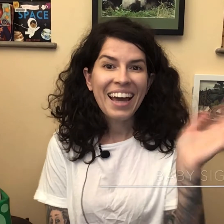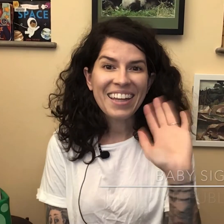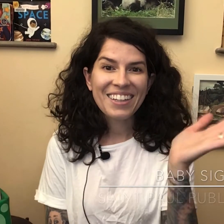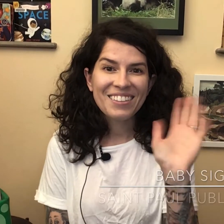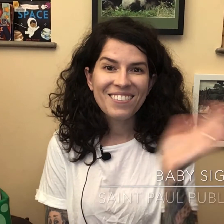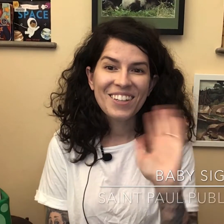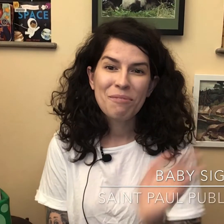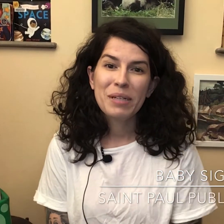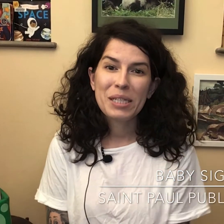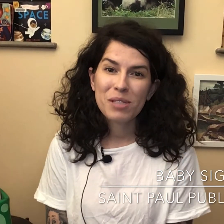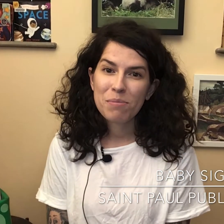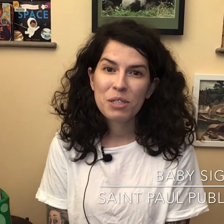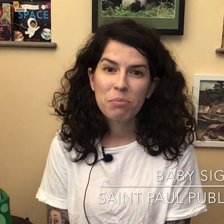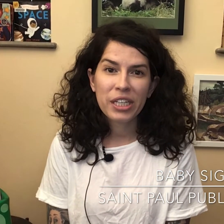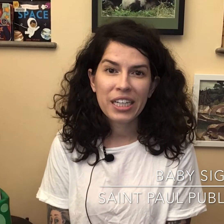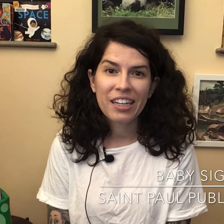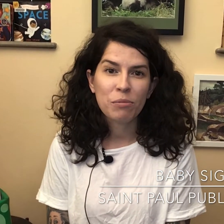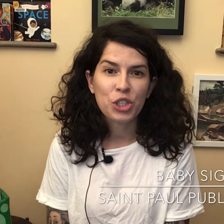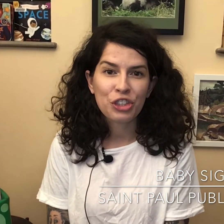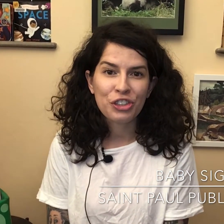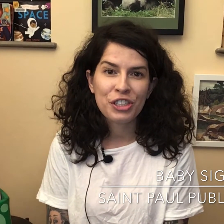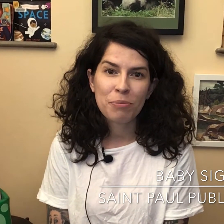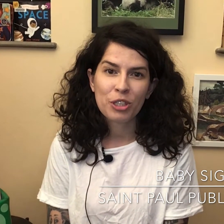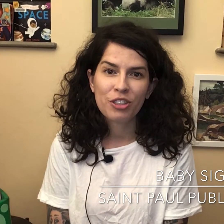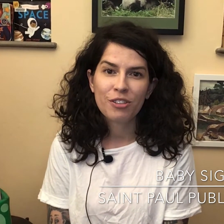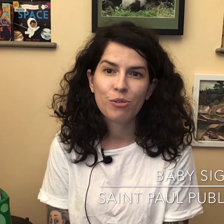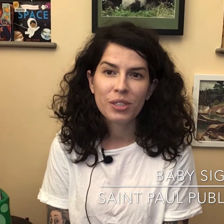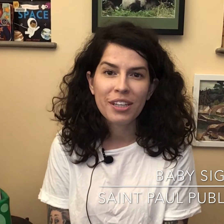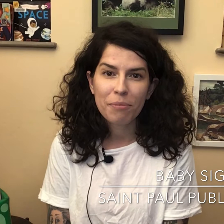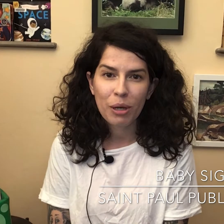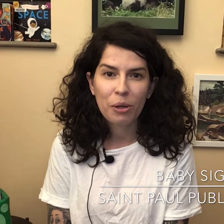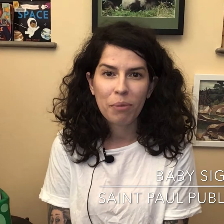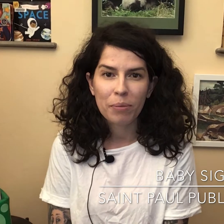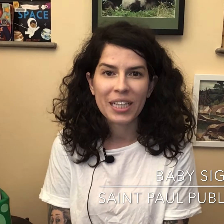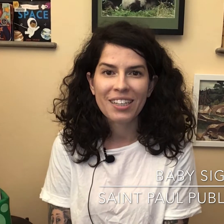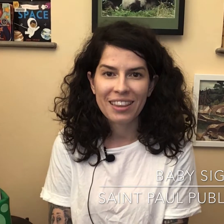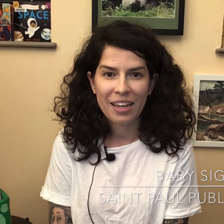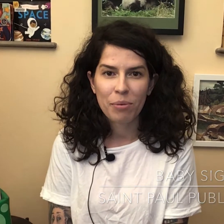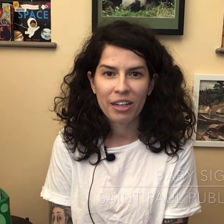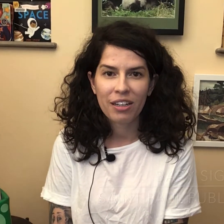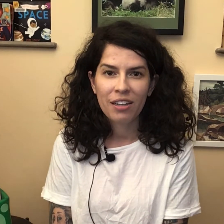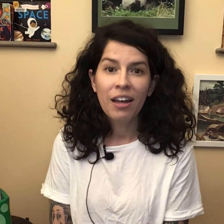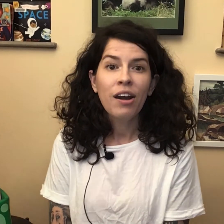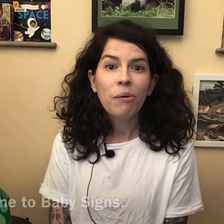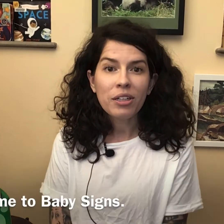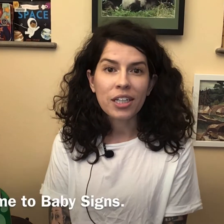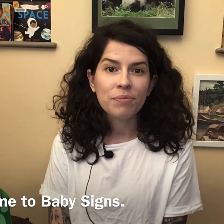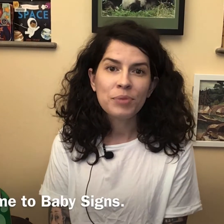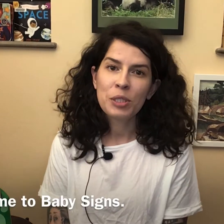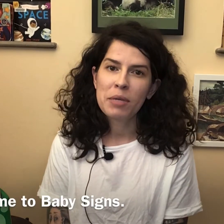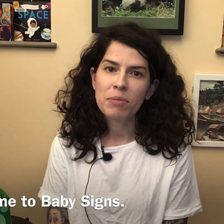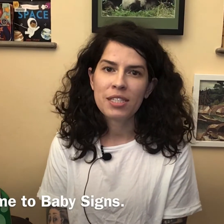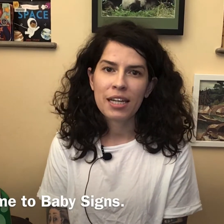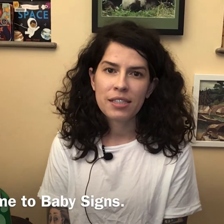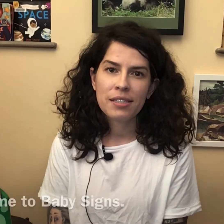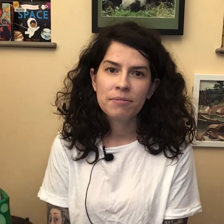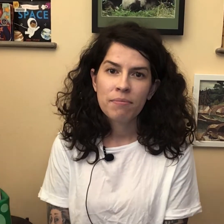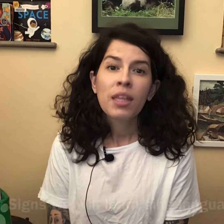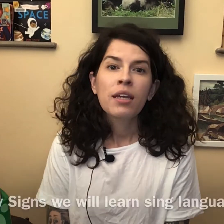Hello! My name is Miss Bri and I'm a Children's Specialist with Saint Paul Public Library. Welcome to Baby Signs.